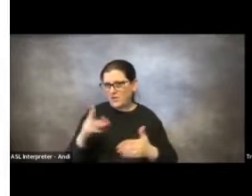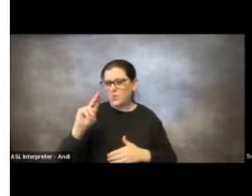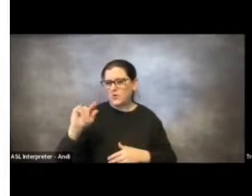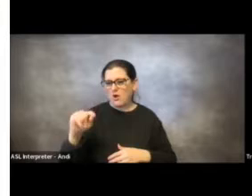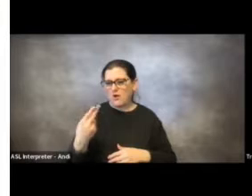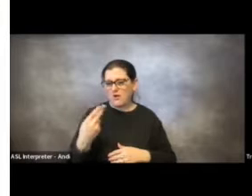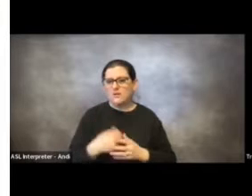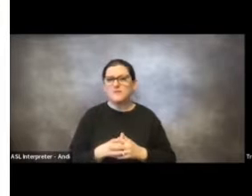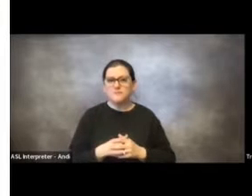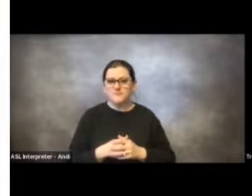Next slide.